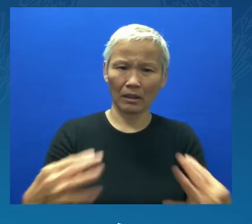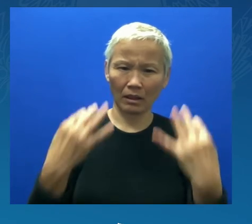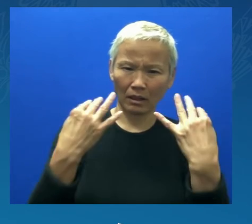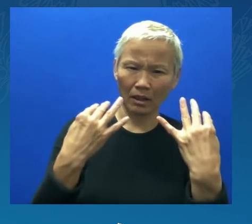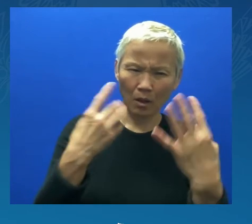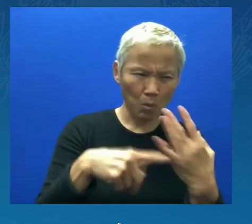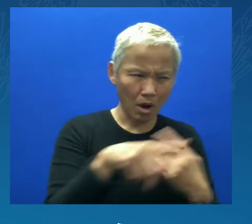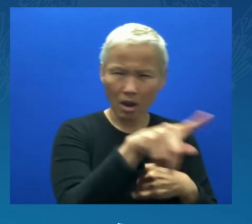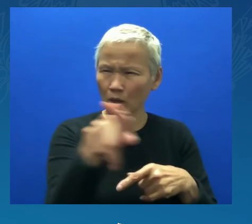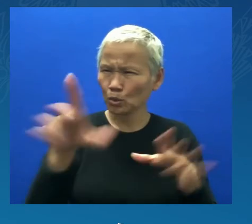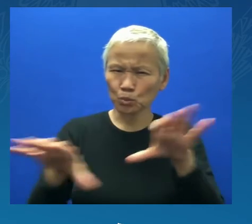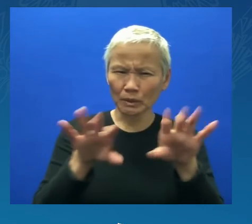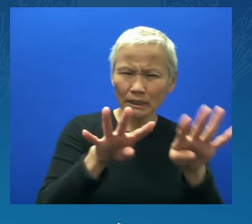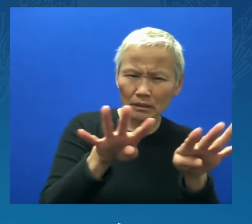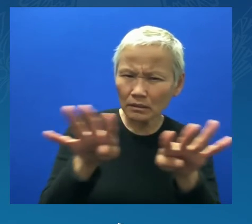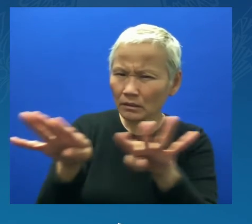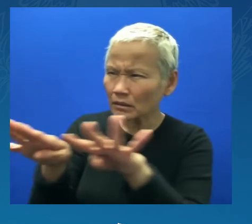if it matches what you say.